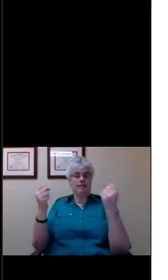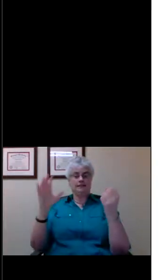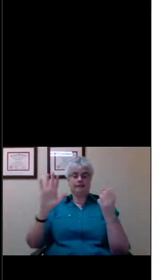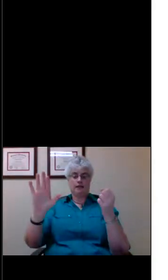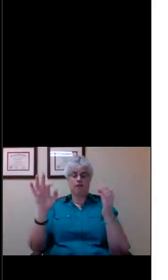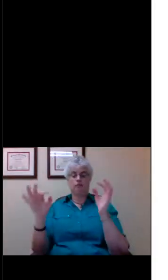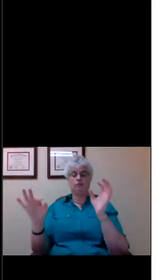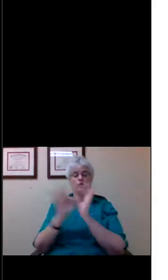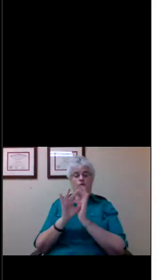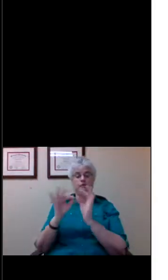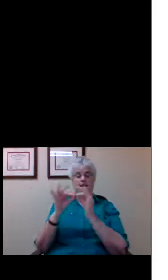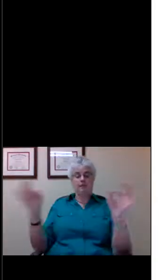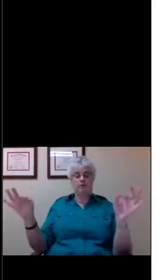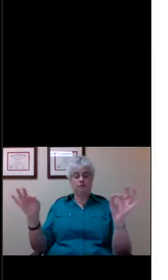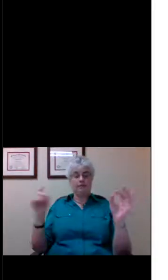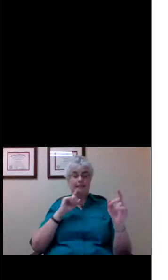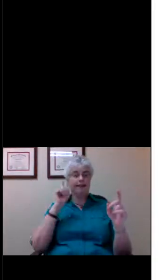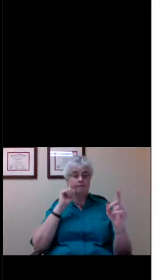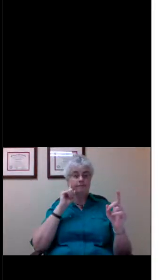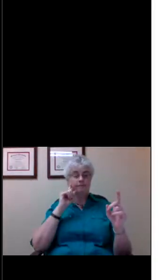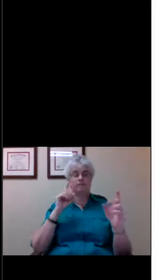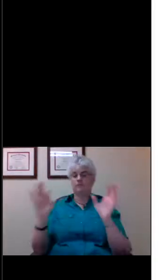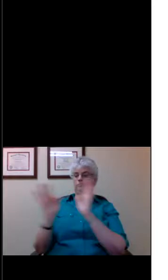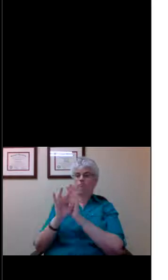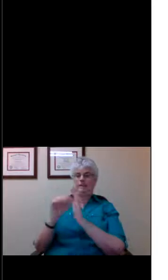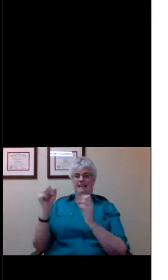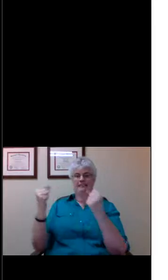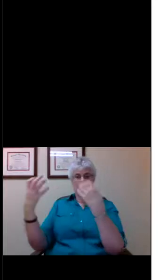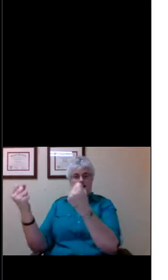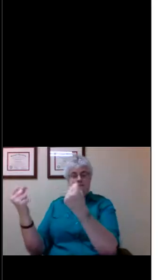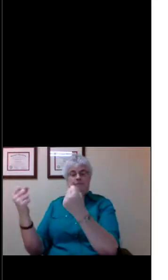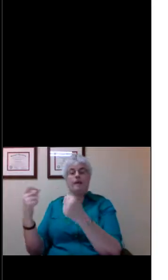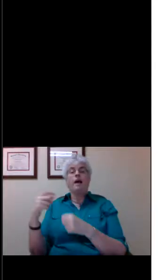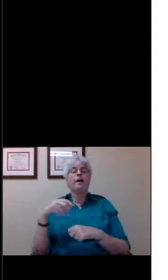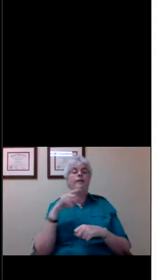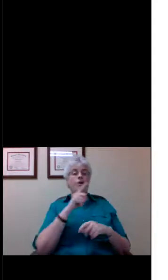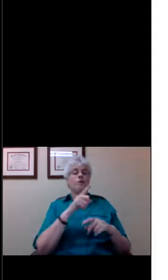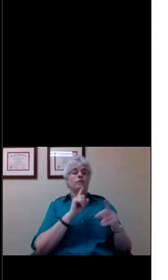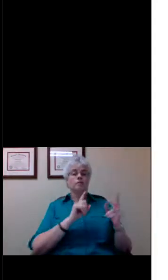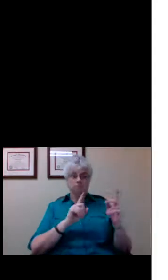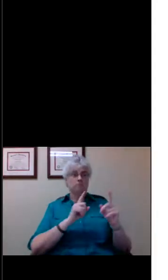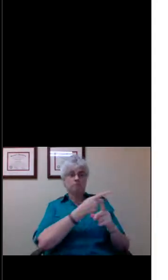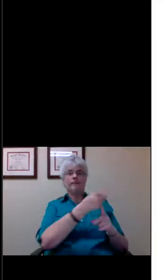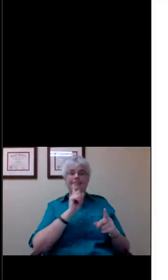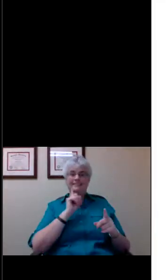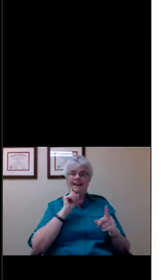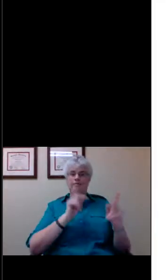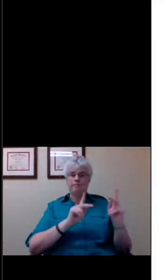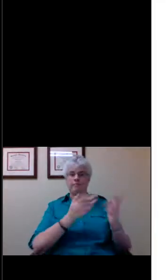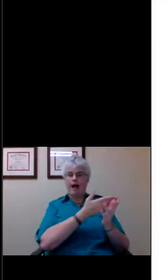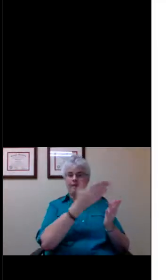and they use American Sign Language as their chosen language. Now there are Deaf